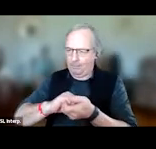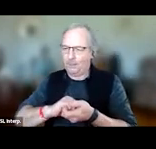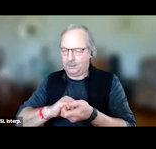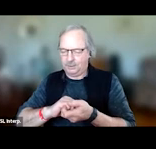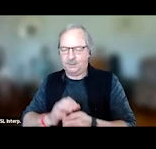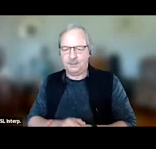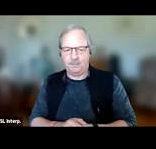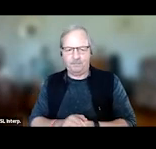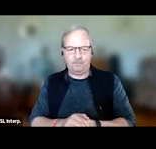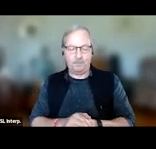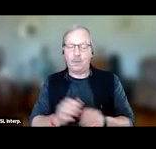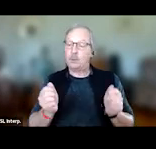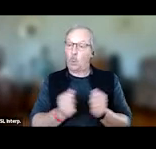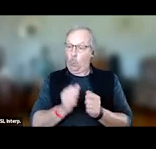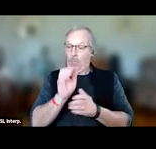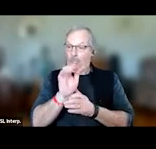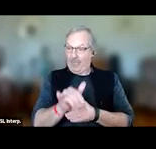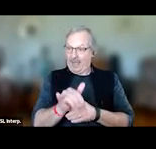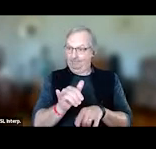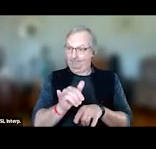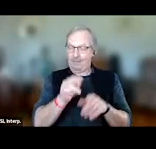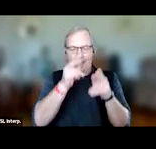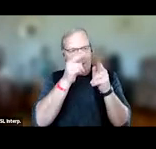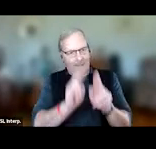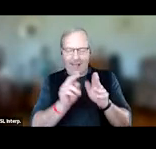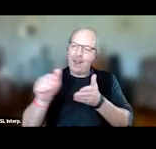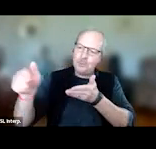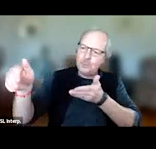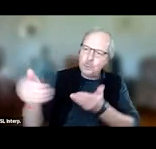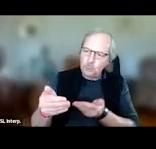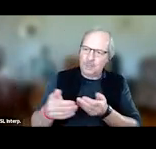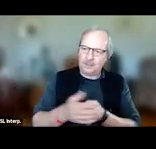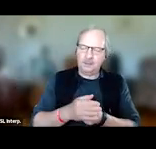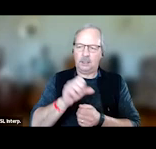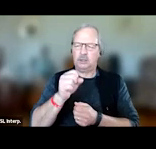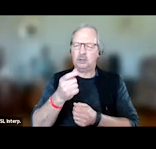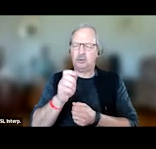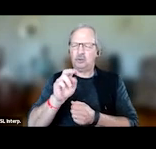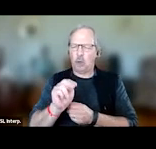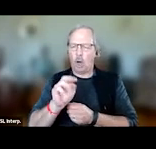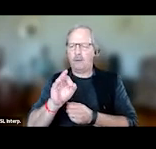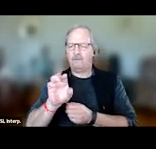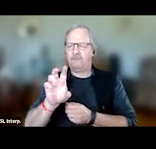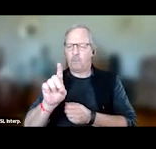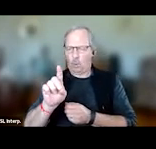So with that, I am honored to introduce Shawn Fordham, who's the Social Security Administration,